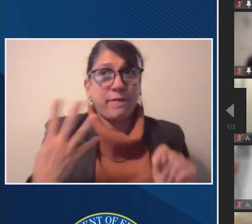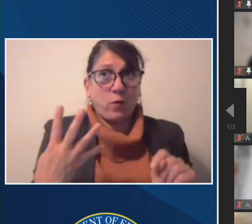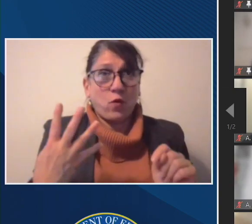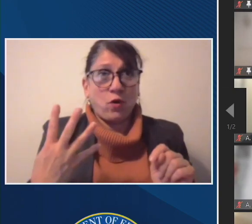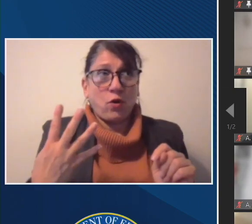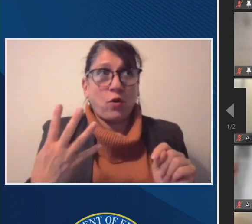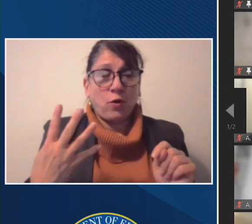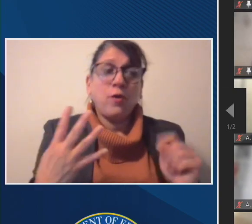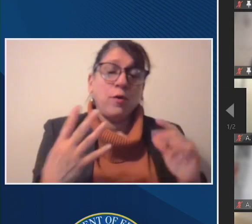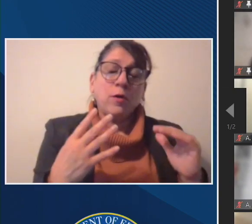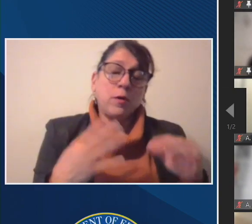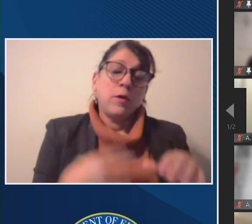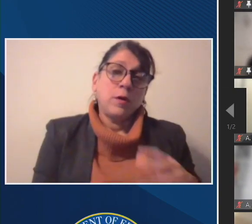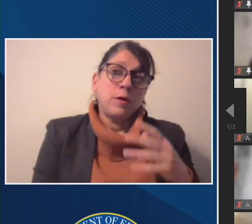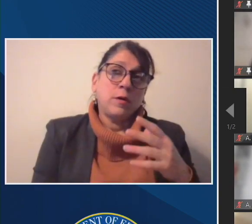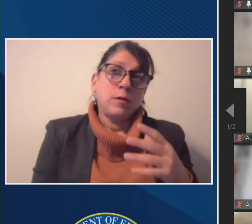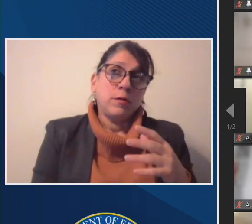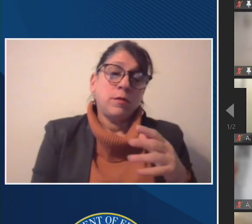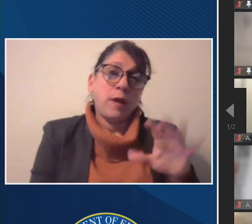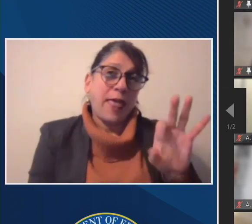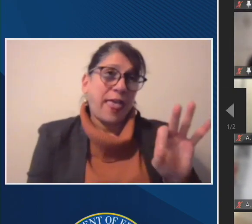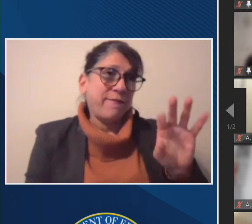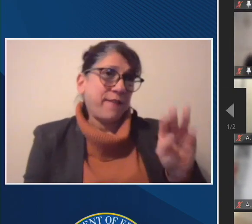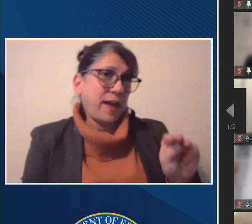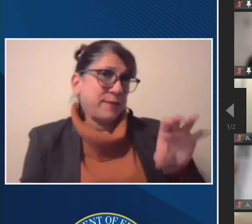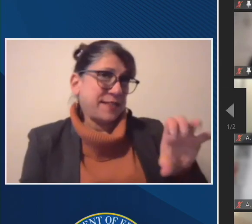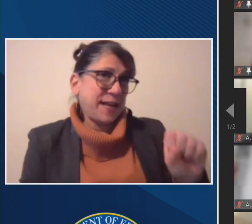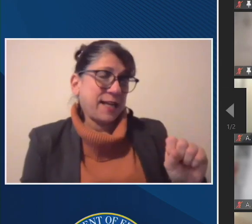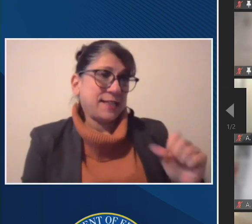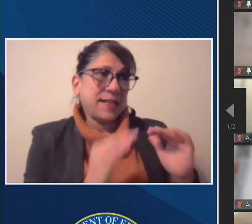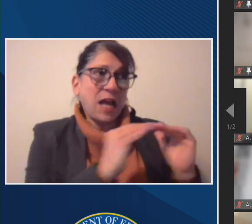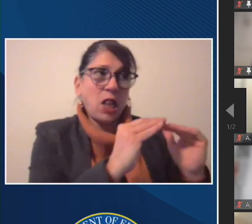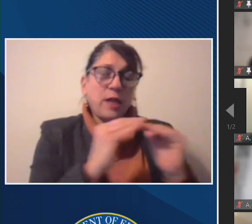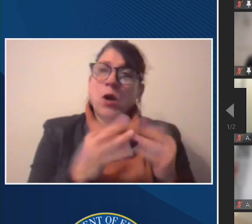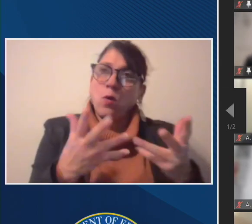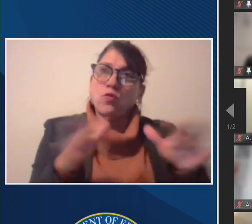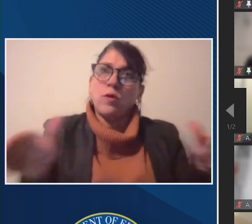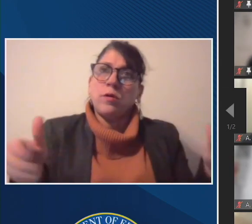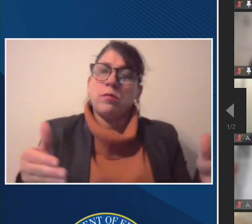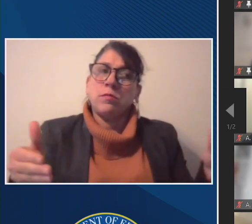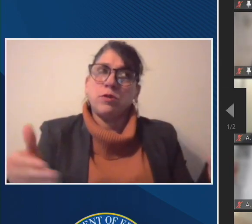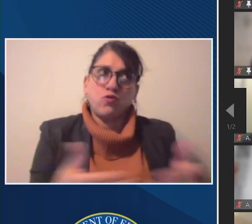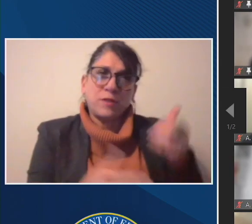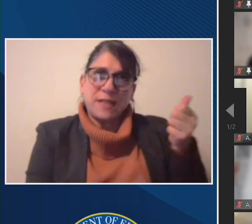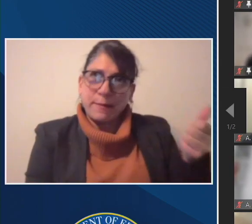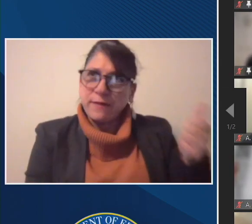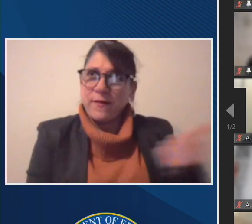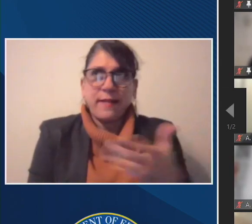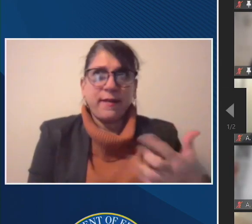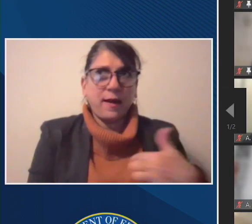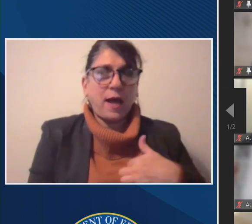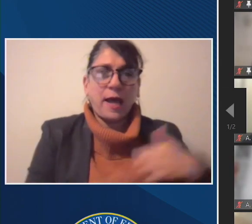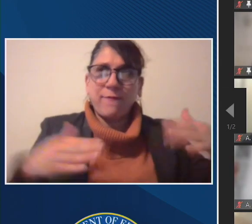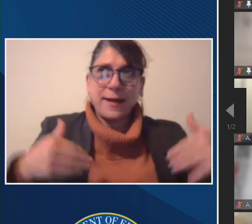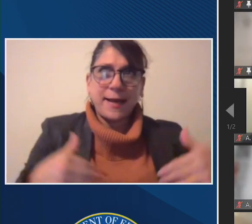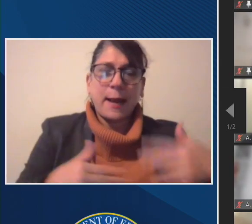colleagues who I'd like to invite to introduce themselves and anything I may not have mentioned so far.